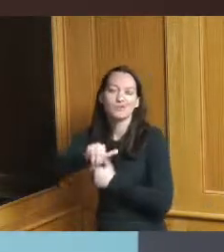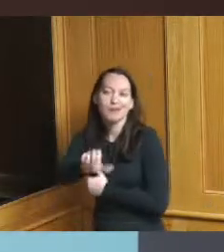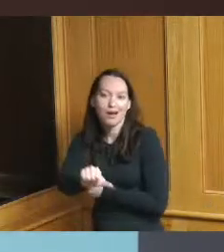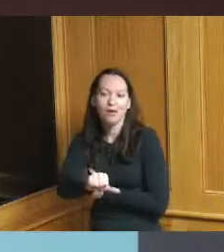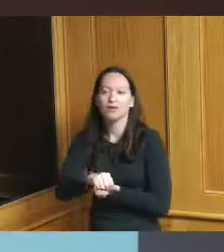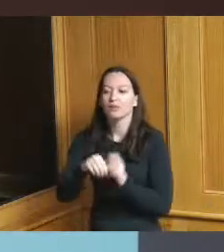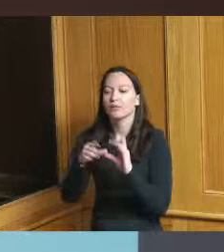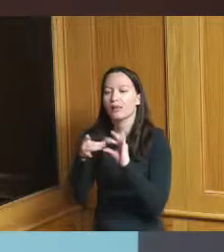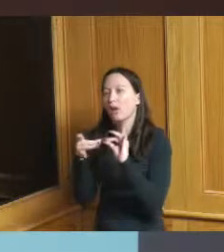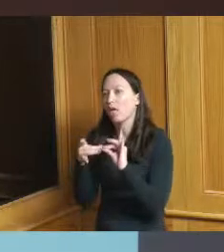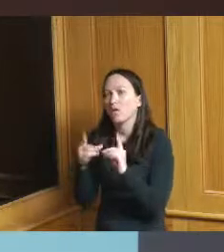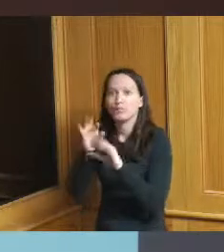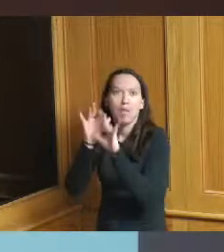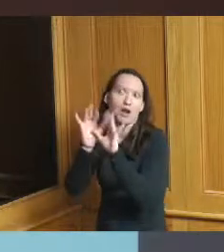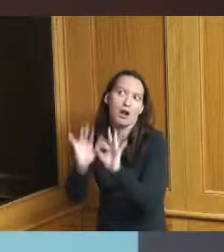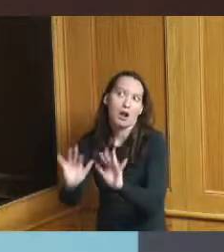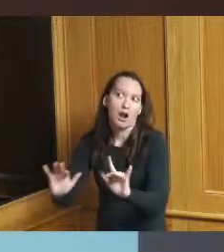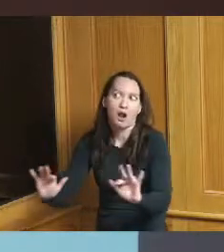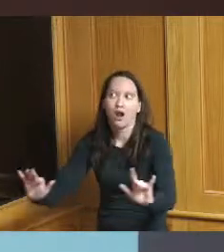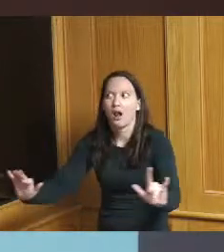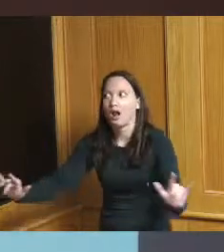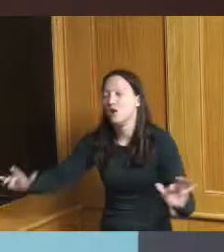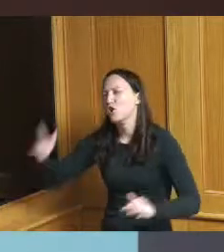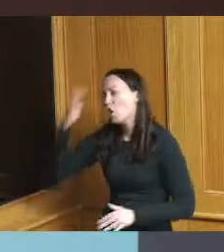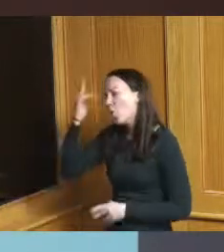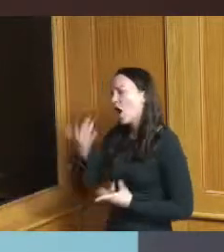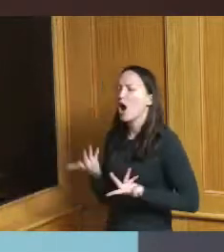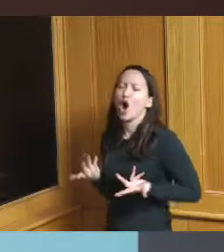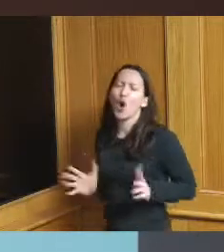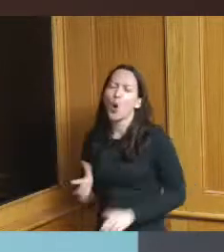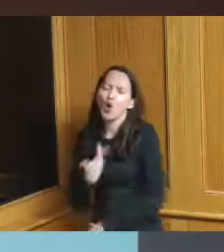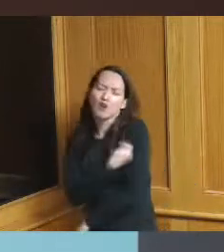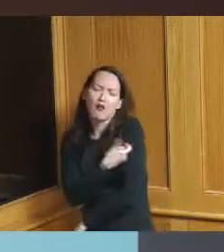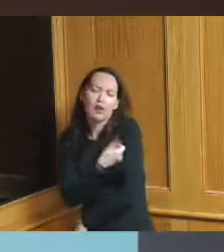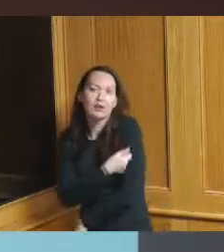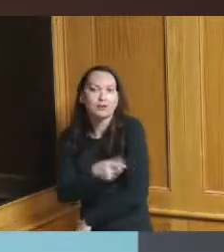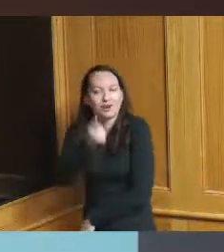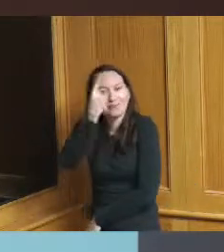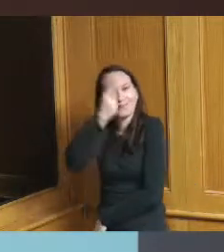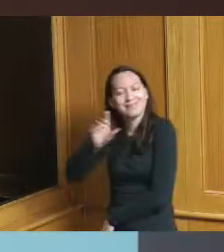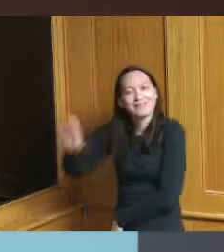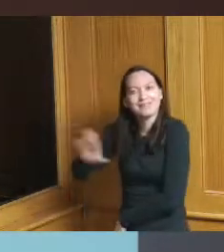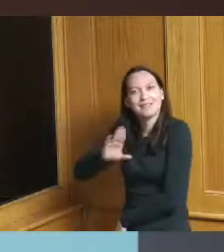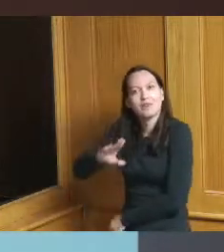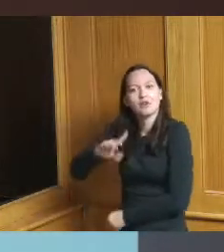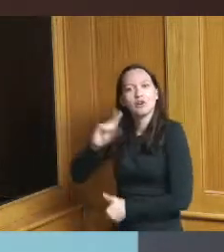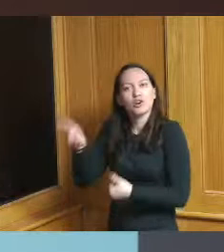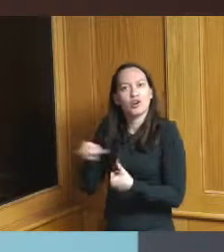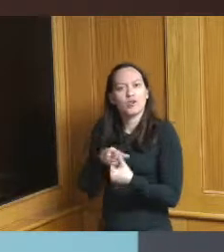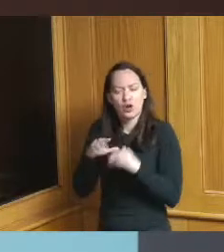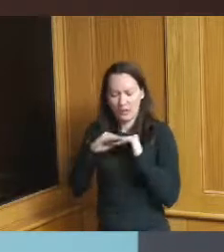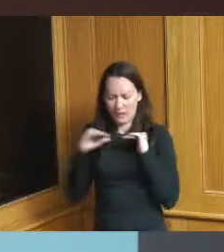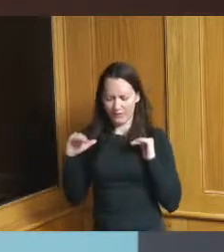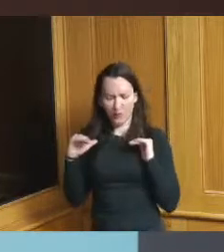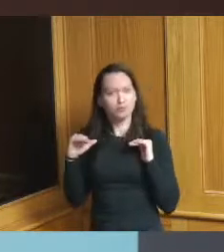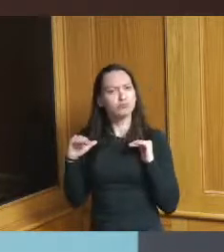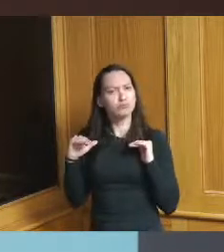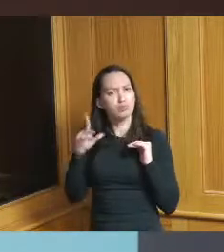you know all the things that people saying as to why but we wanted to really not only understand that their first level of understanding of why not but really why not